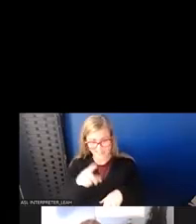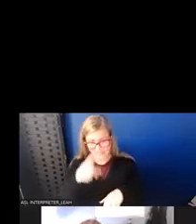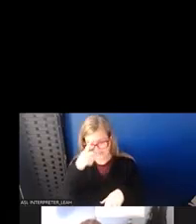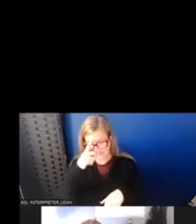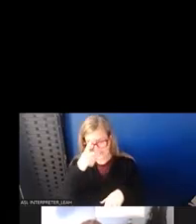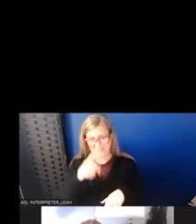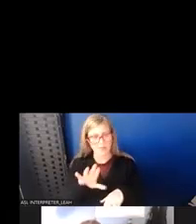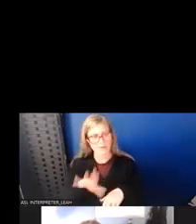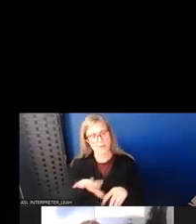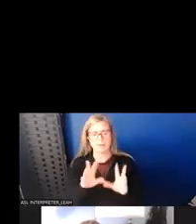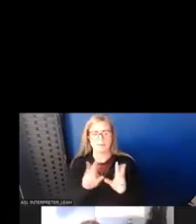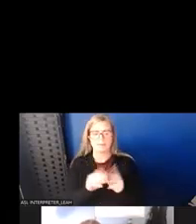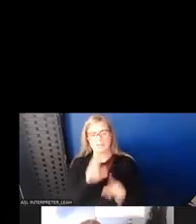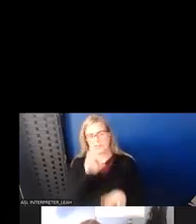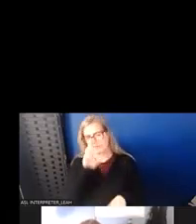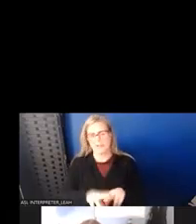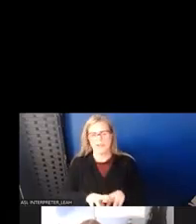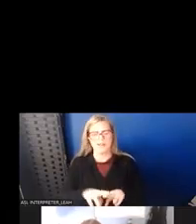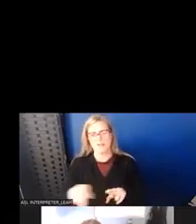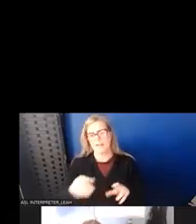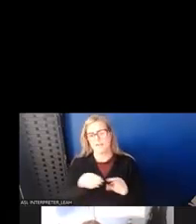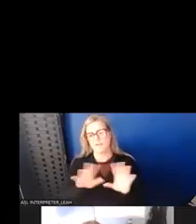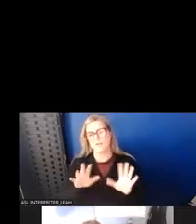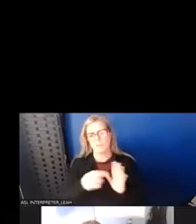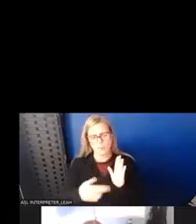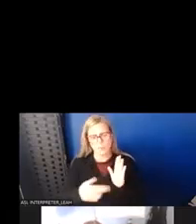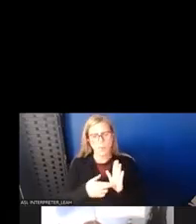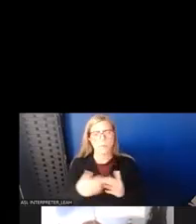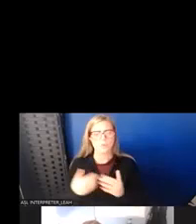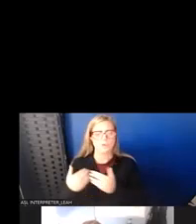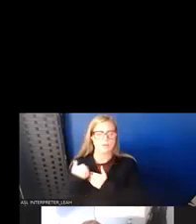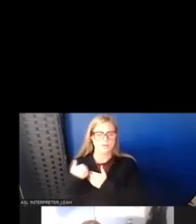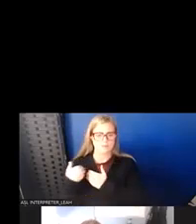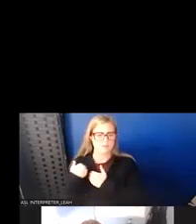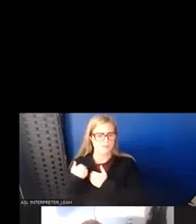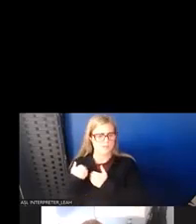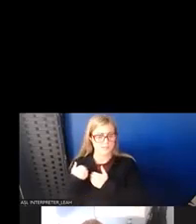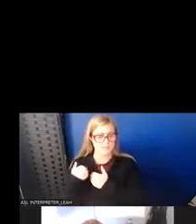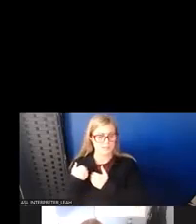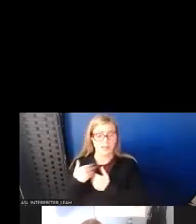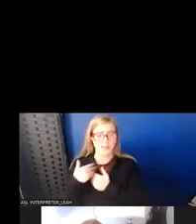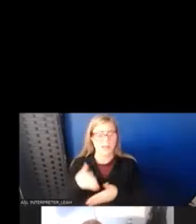their team, they feel like they have clear roles and responsibilities and also the outcomes of these teams.